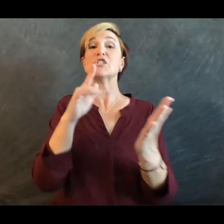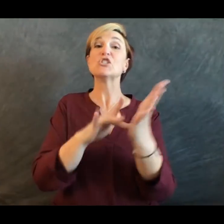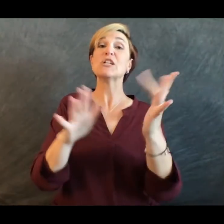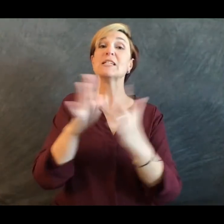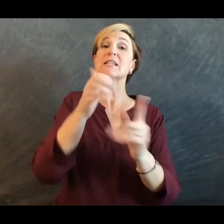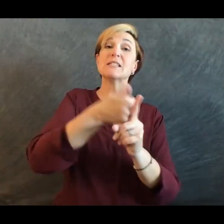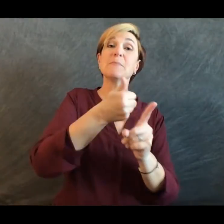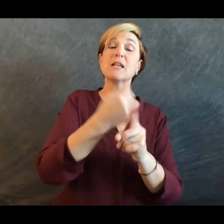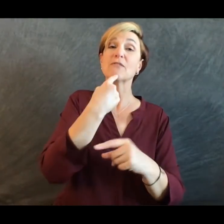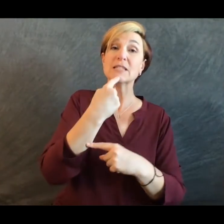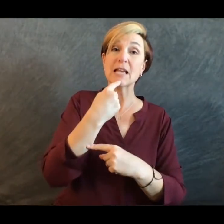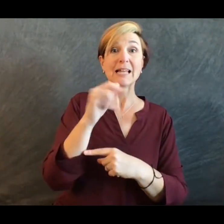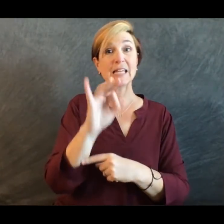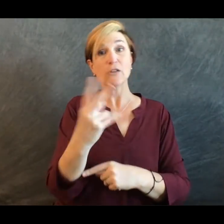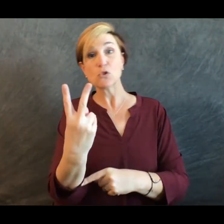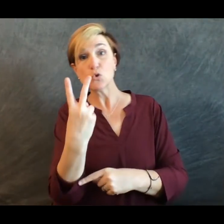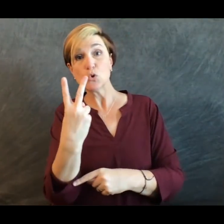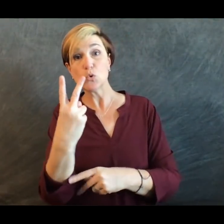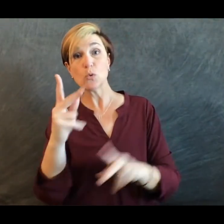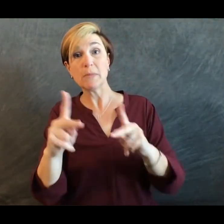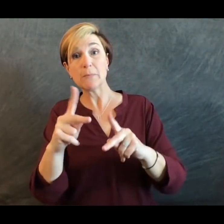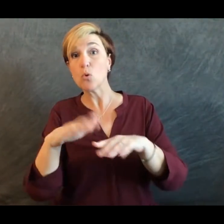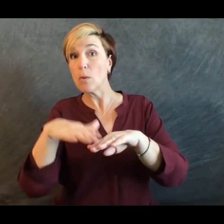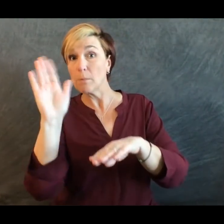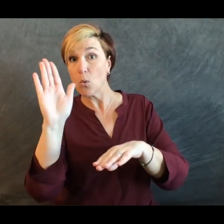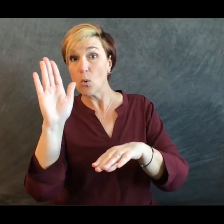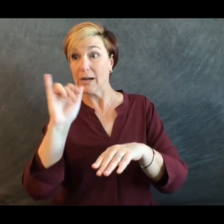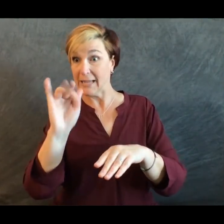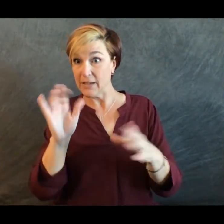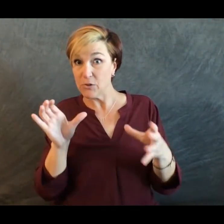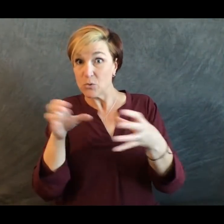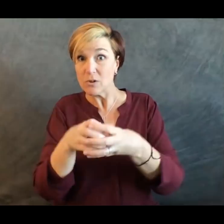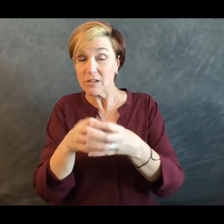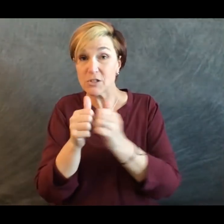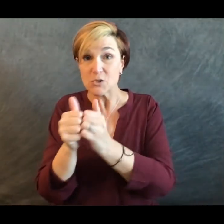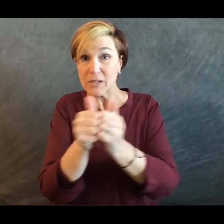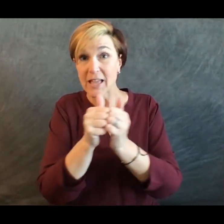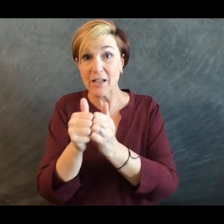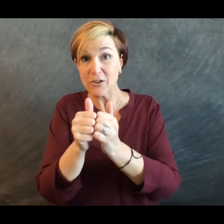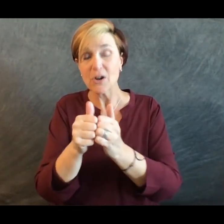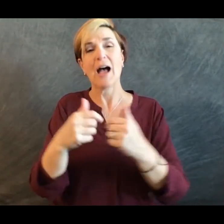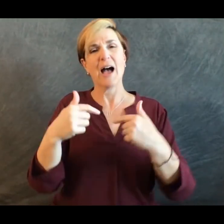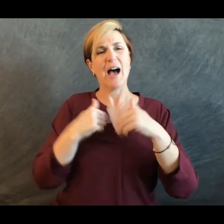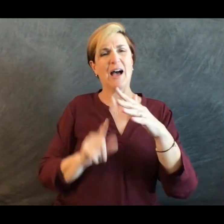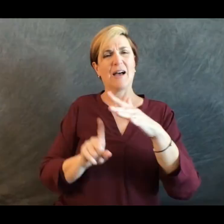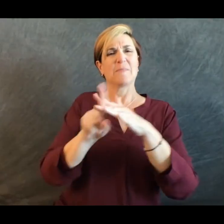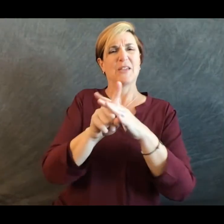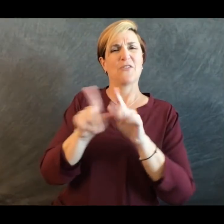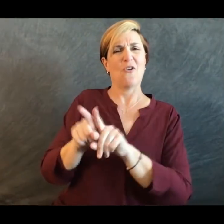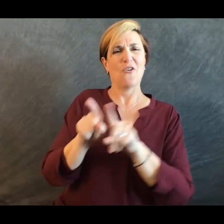he is also and so you can worship you can celebrate Easter and know that